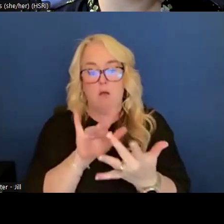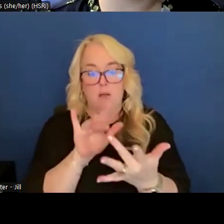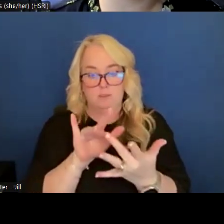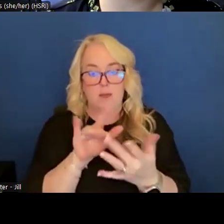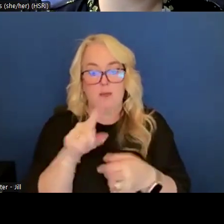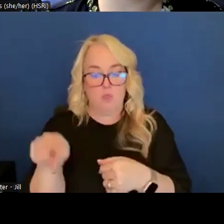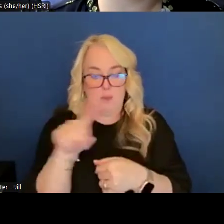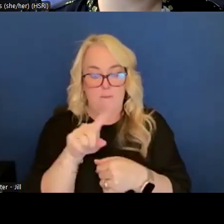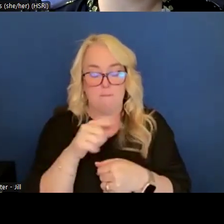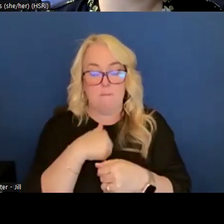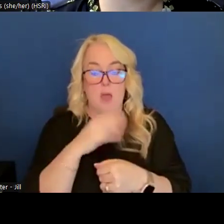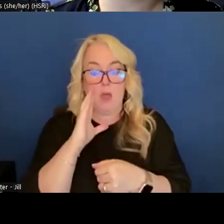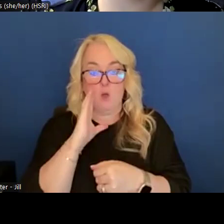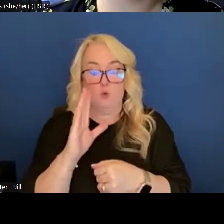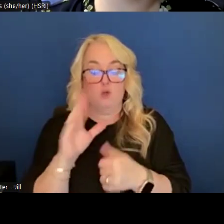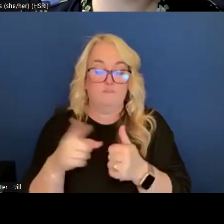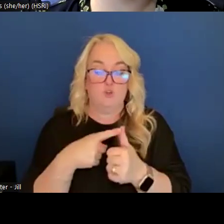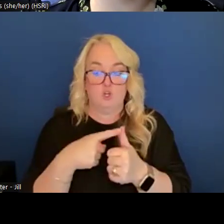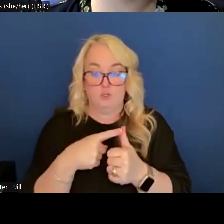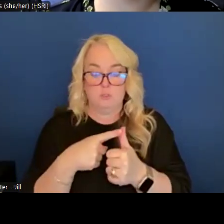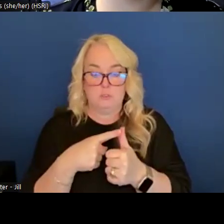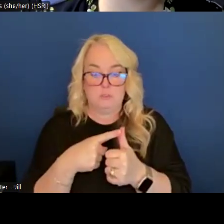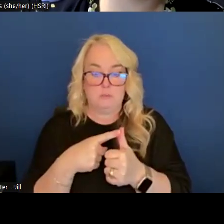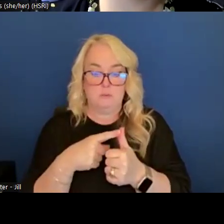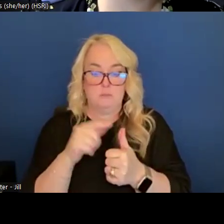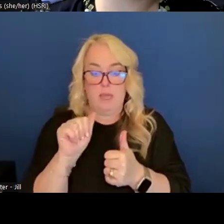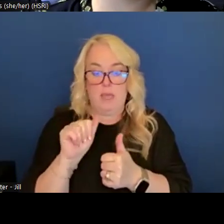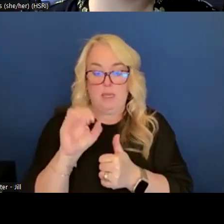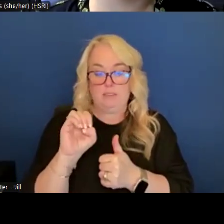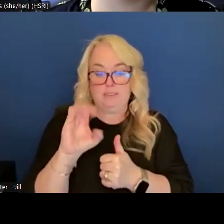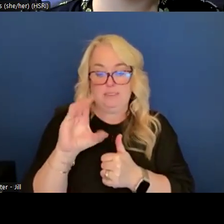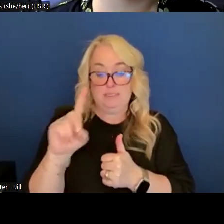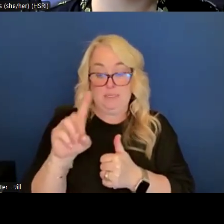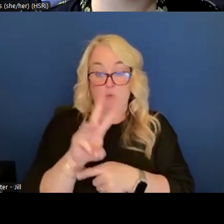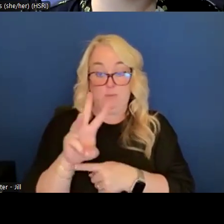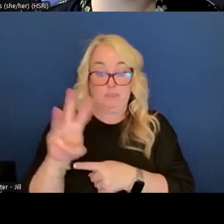first go, maybe on the AUCD website and see if you can talk